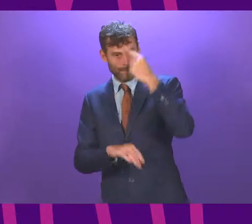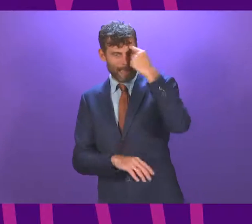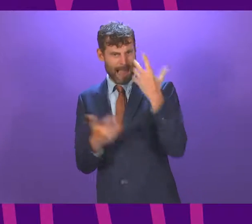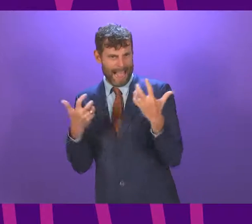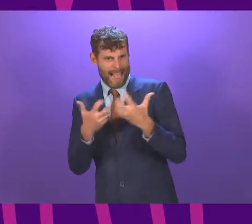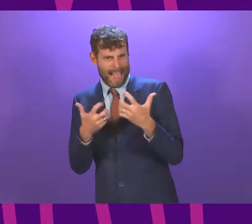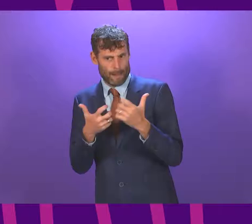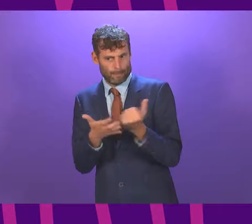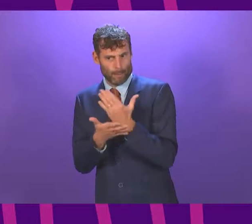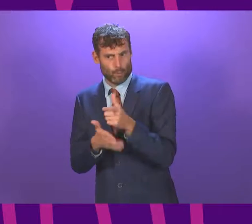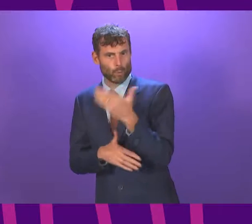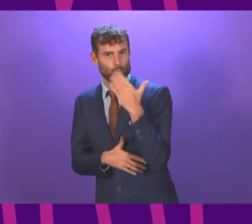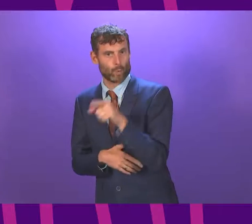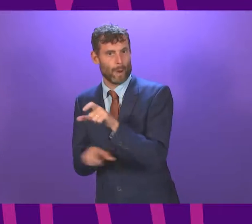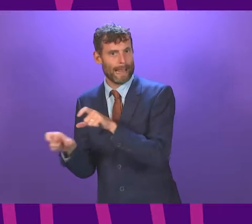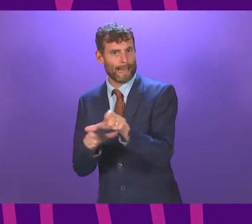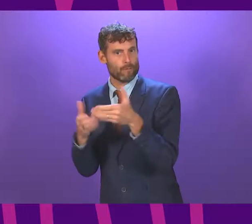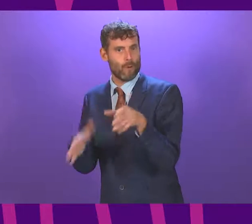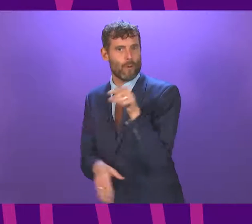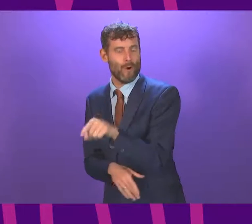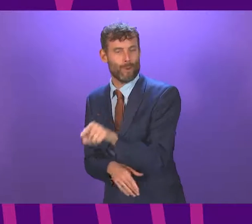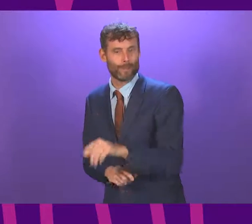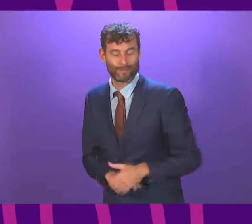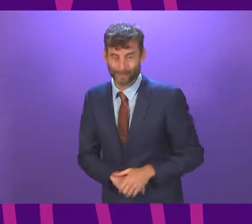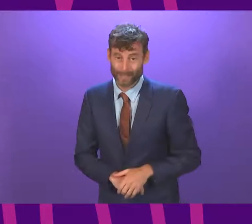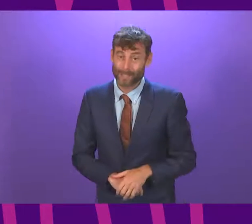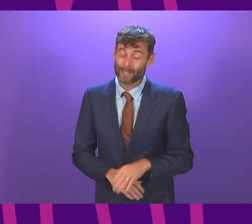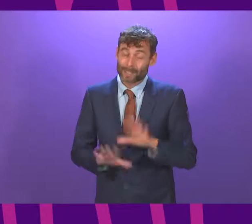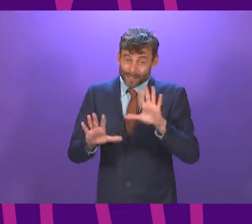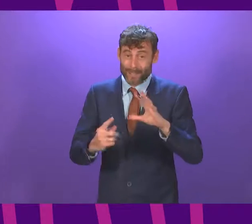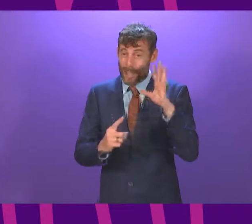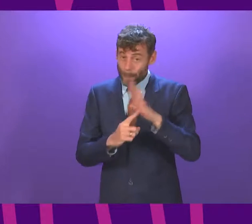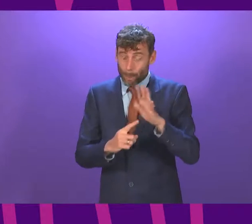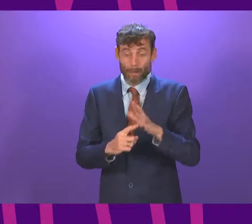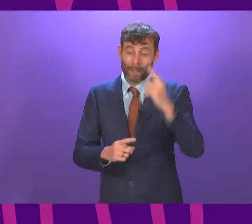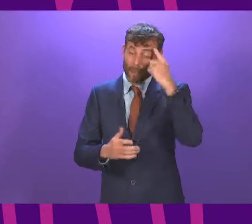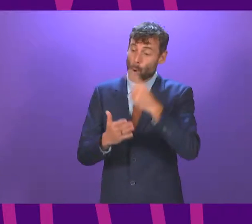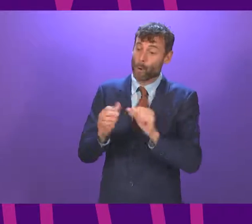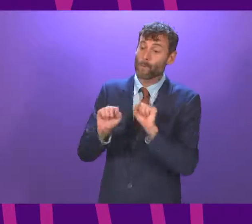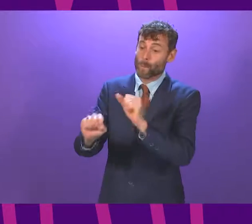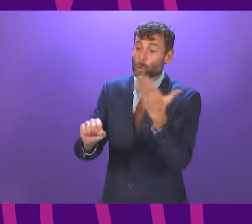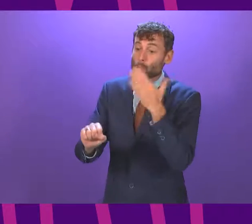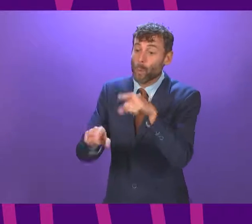is looking at. We encourage people, not only in education but across society, to do that.